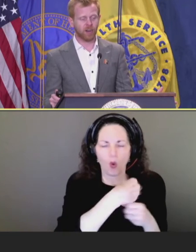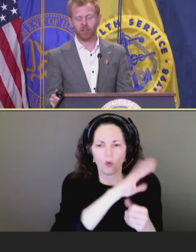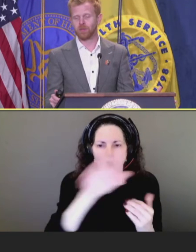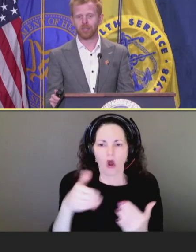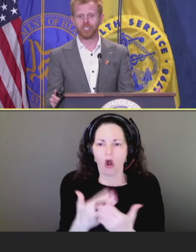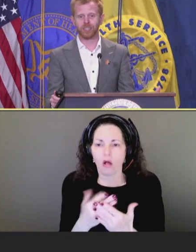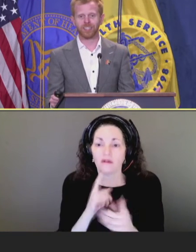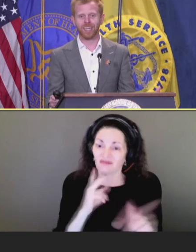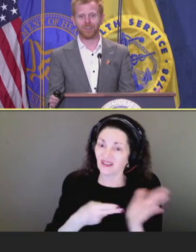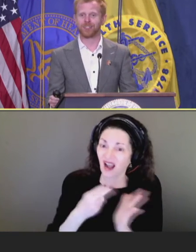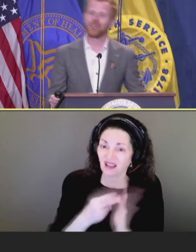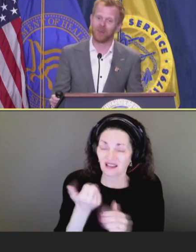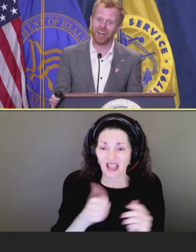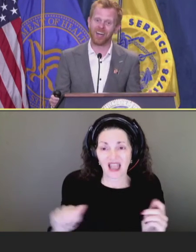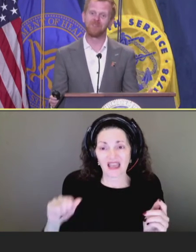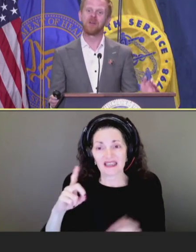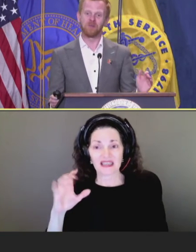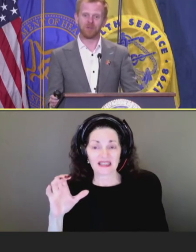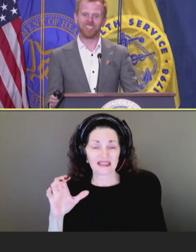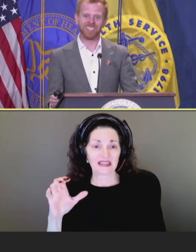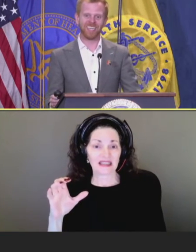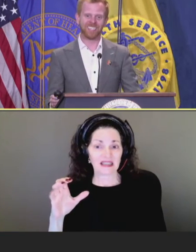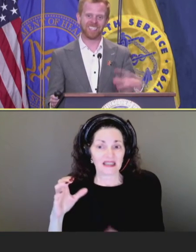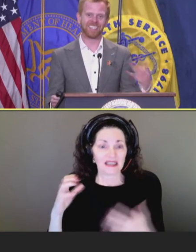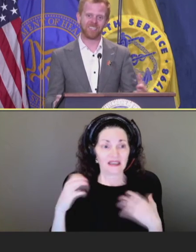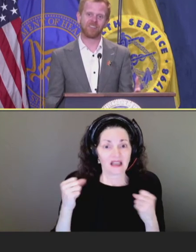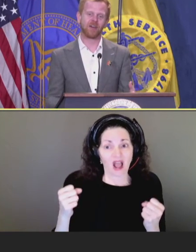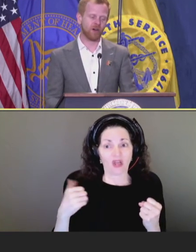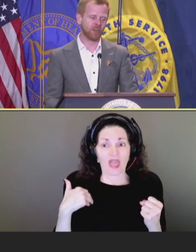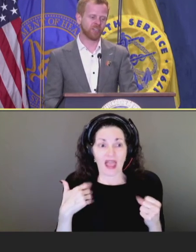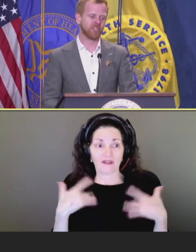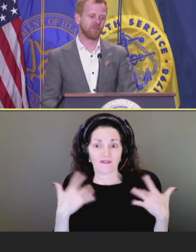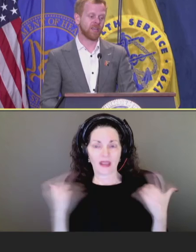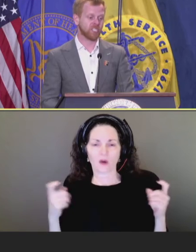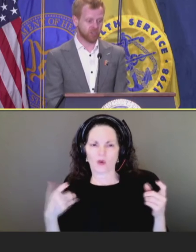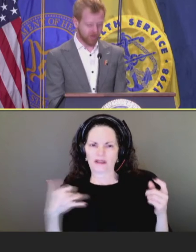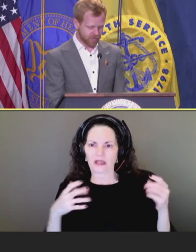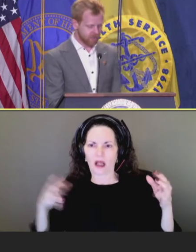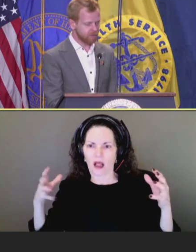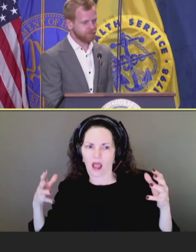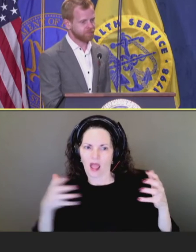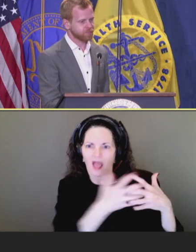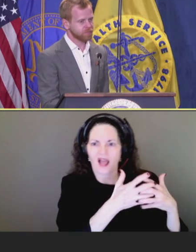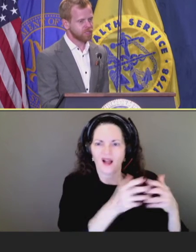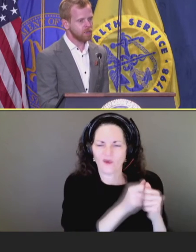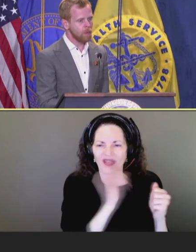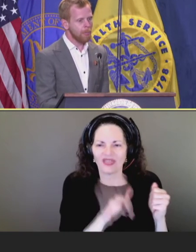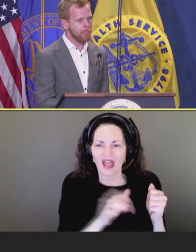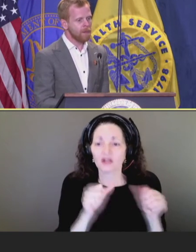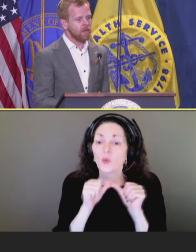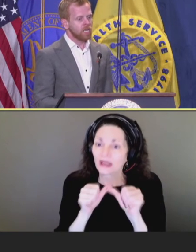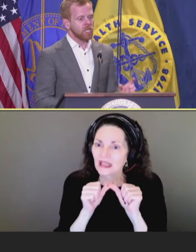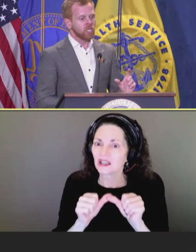our community turns out. So, we're really glad to continue that partnership and strengthen it.